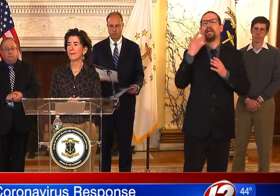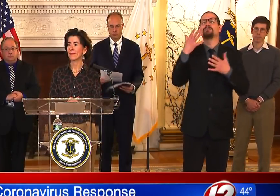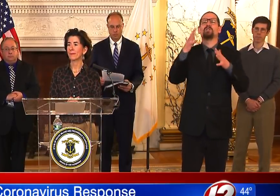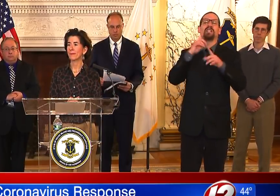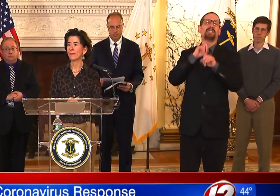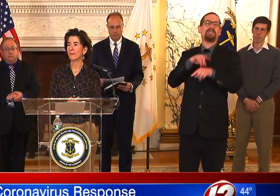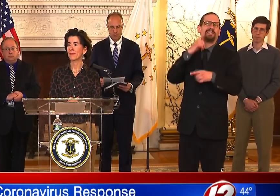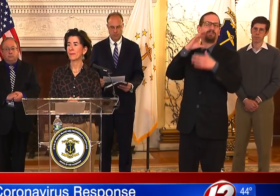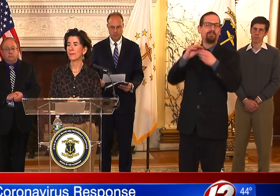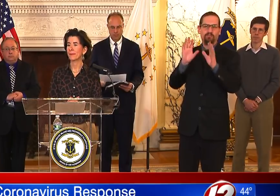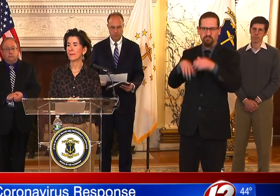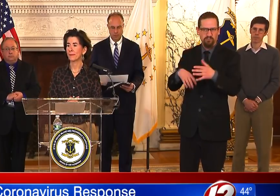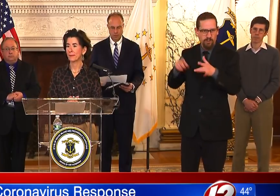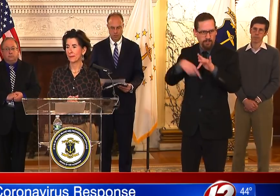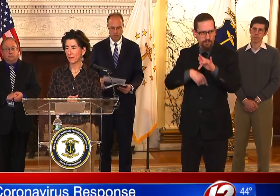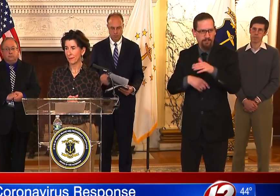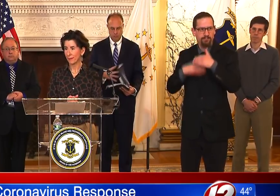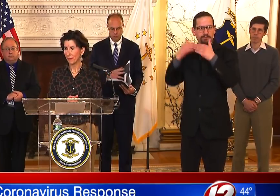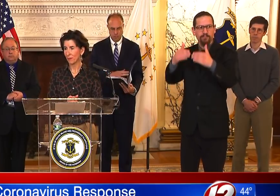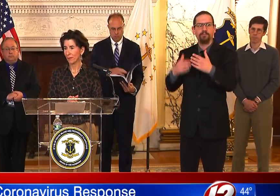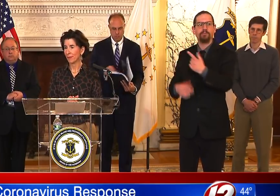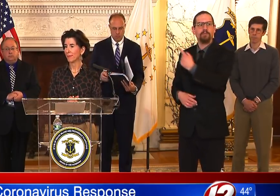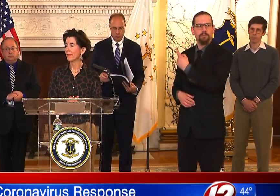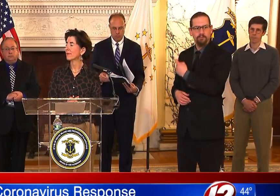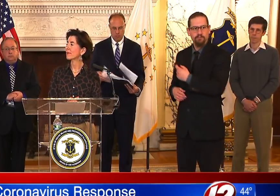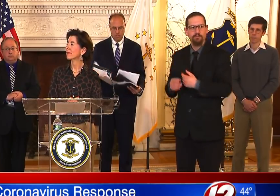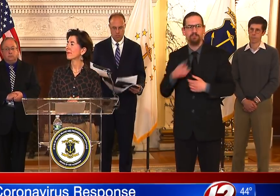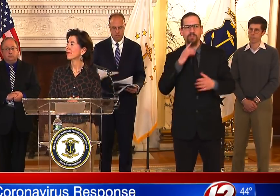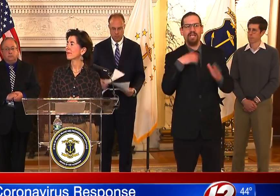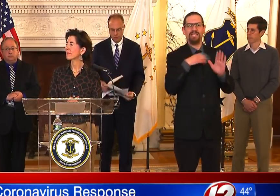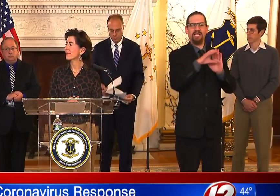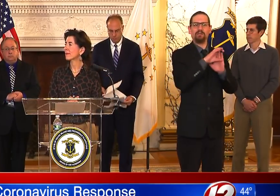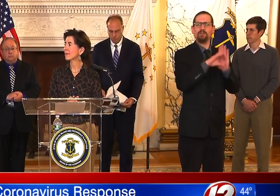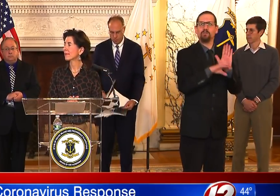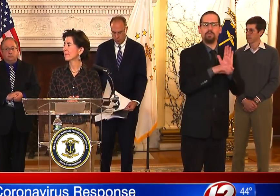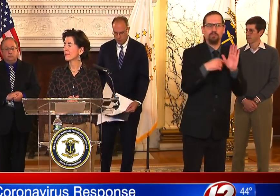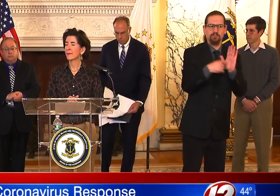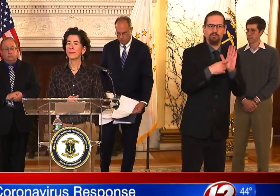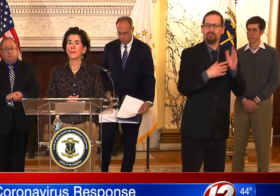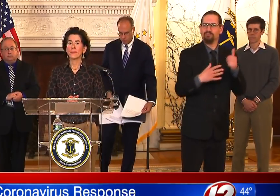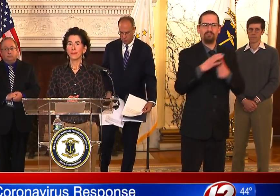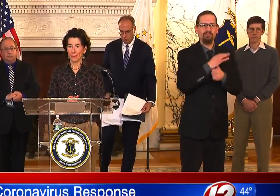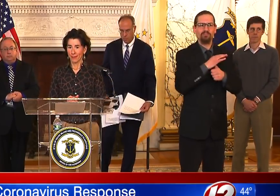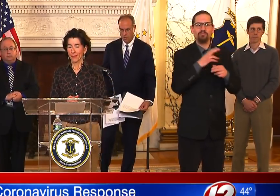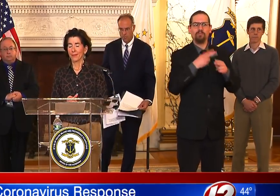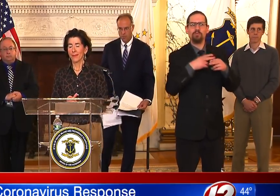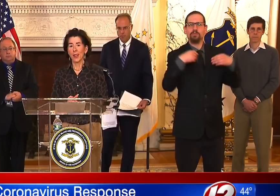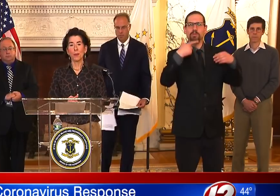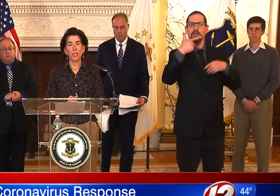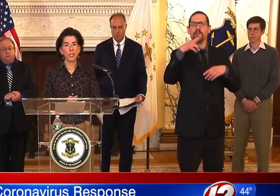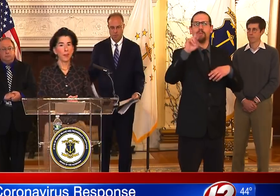CAN WE SCROLL AHEAD TO THE LAST QUESTION UP TODAY'S BRIEFING? WHAT DOES IT SAY ABOUT OUR CONSTITUTIONAL PRIORITIES WHEN